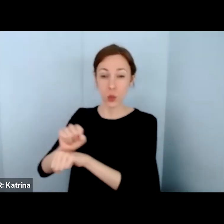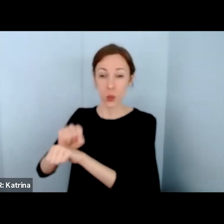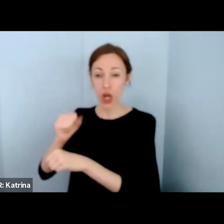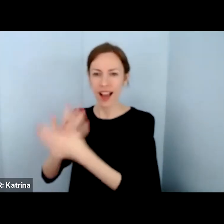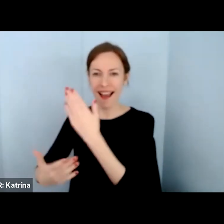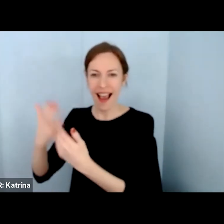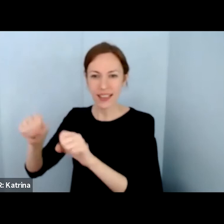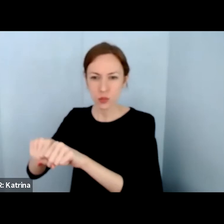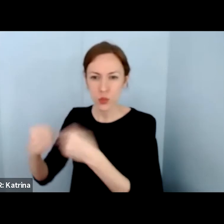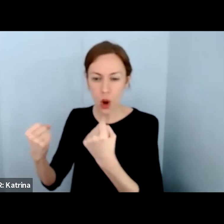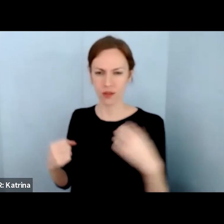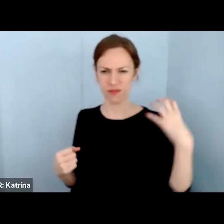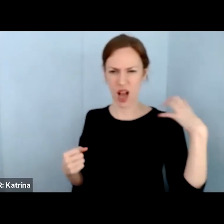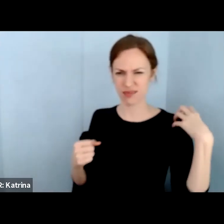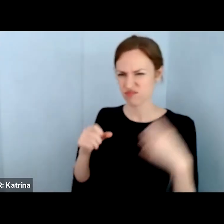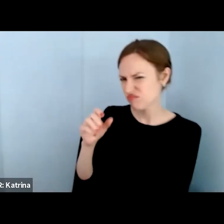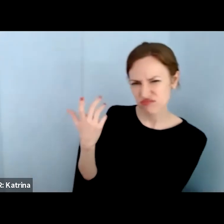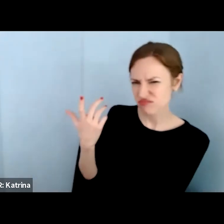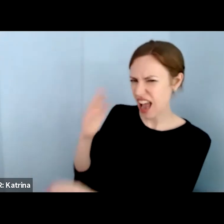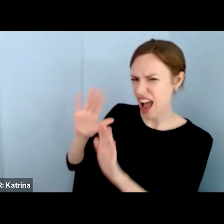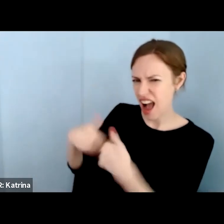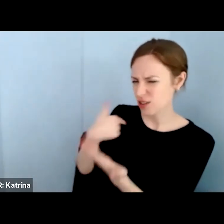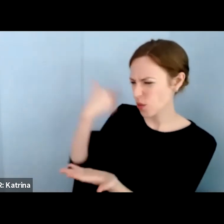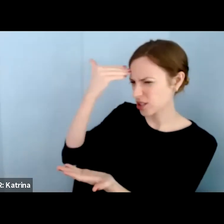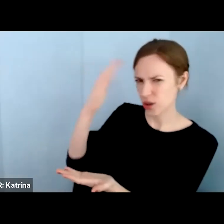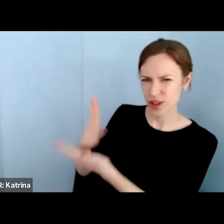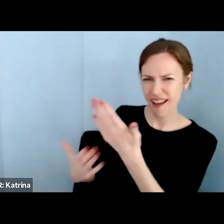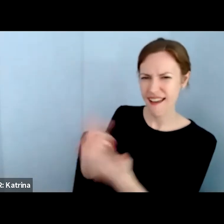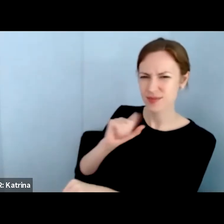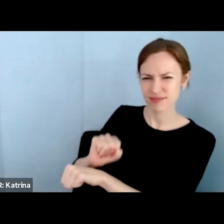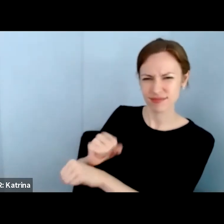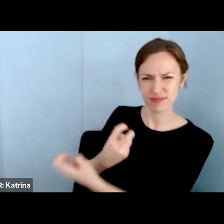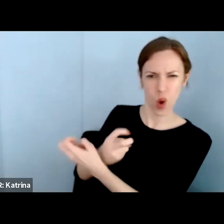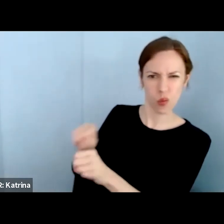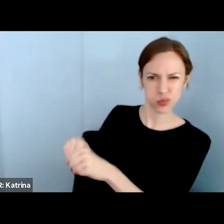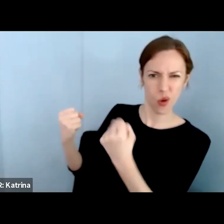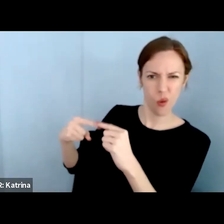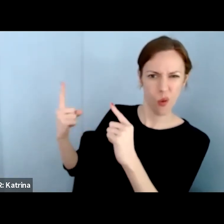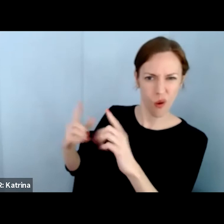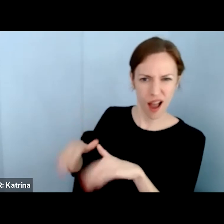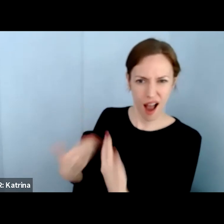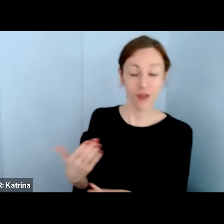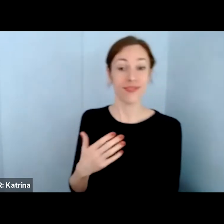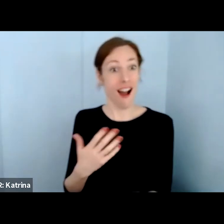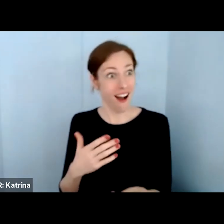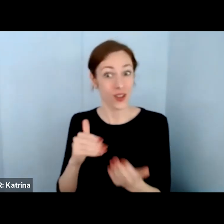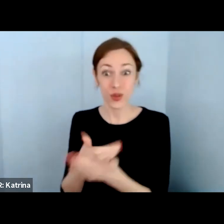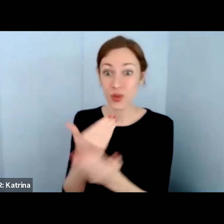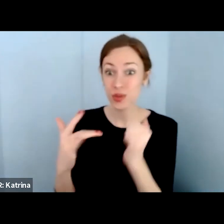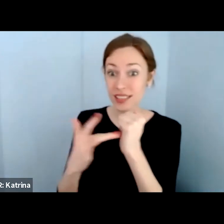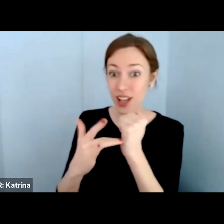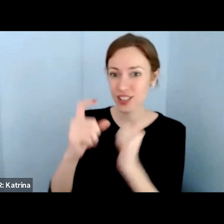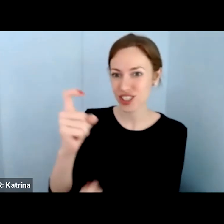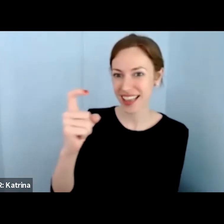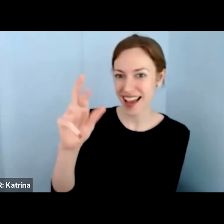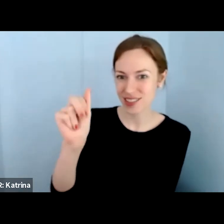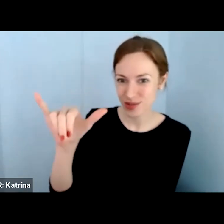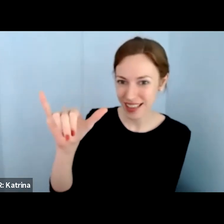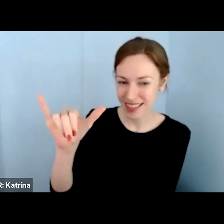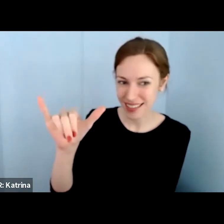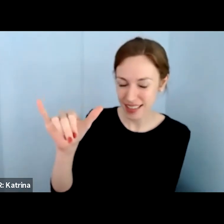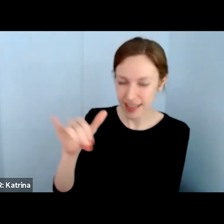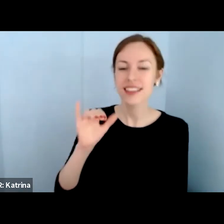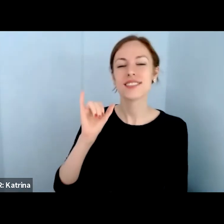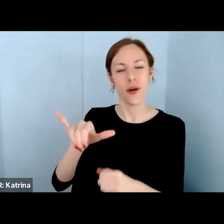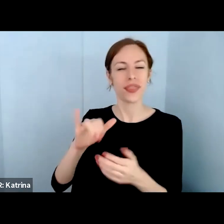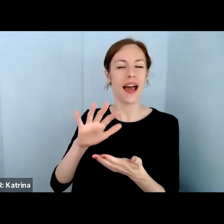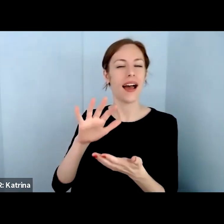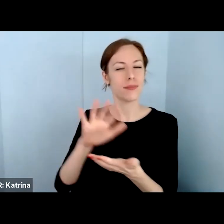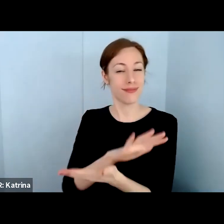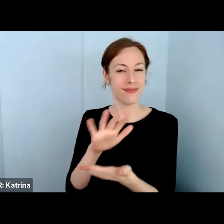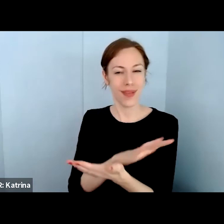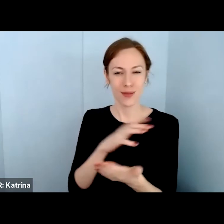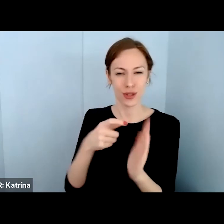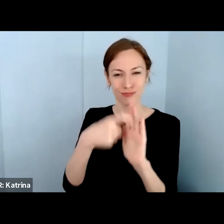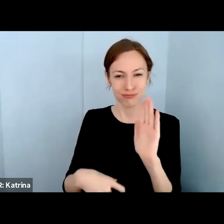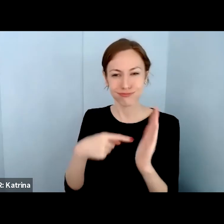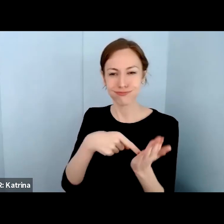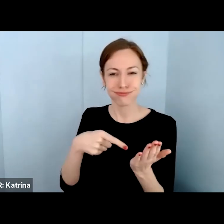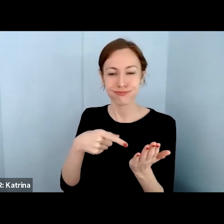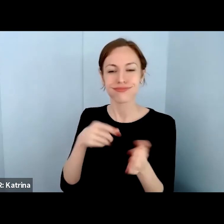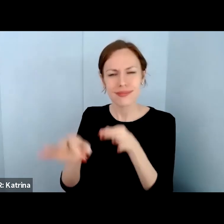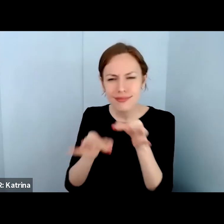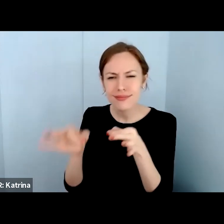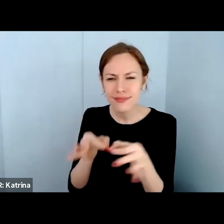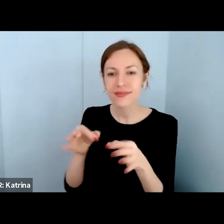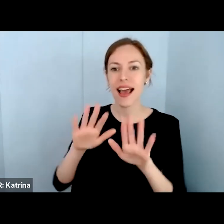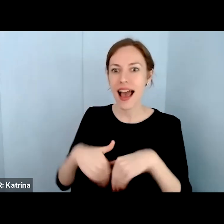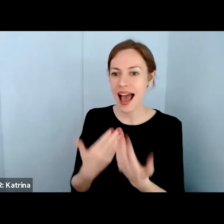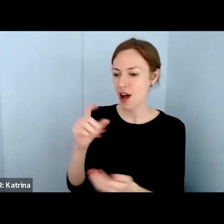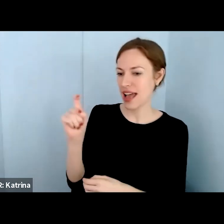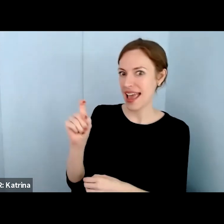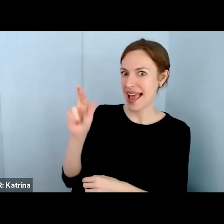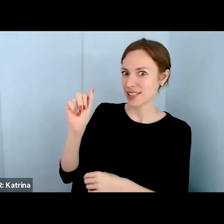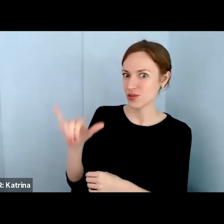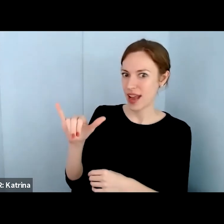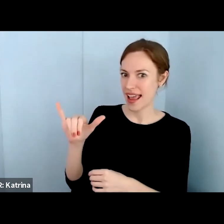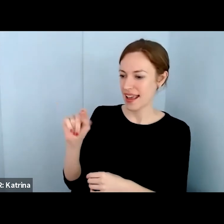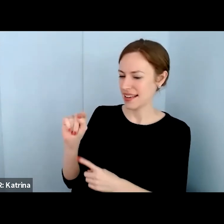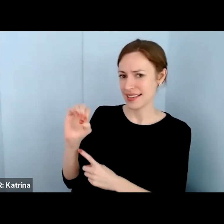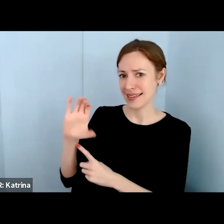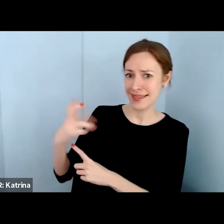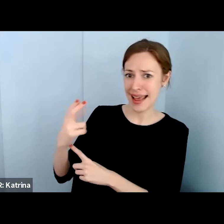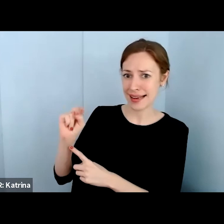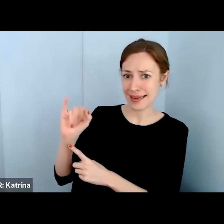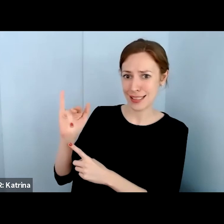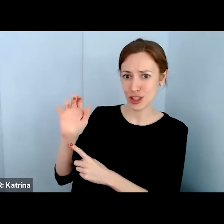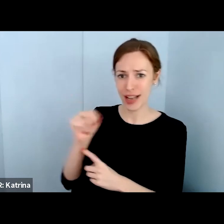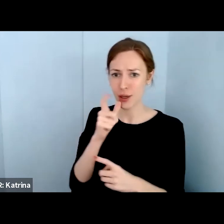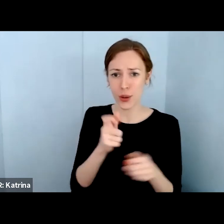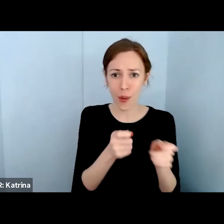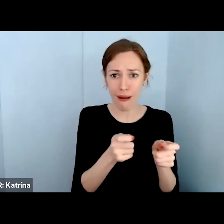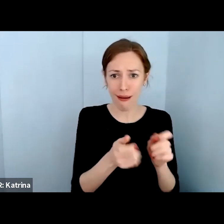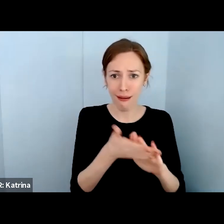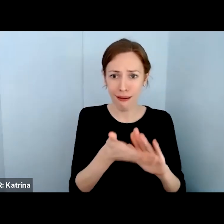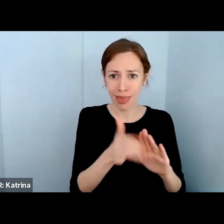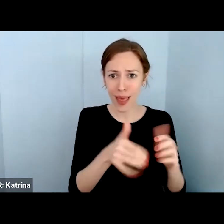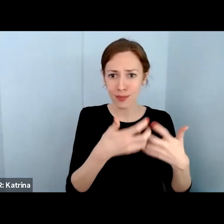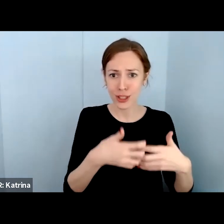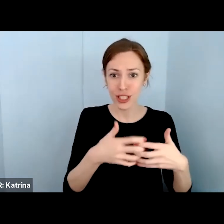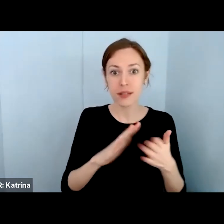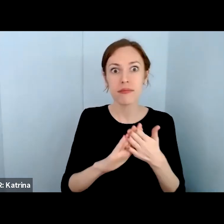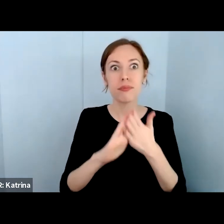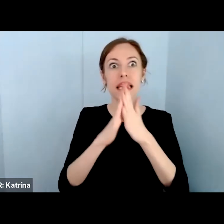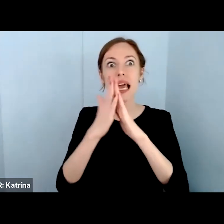And this new technology x rays exist and the history article really goes through how X ray technicians became experts playing, because you needed to bring in then some specialists that could read the X ray to be able to say yes this is what a broken bone